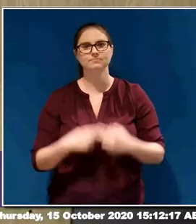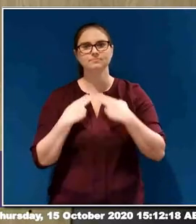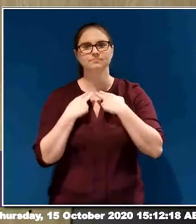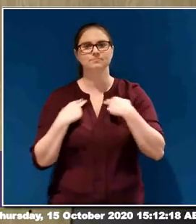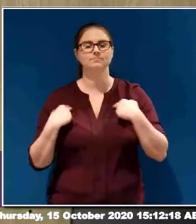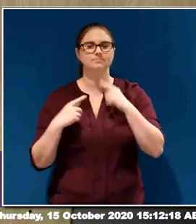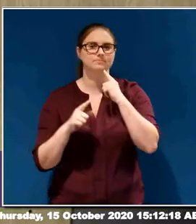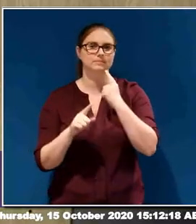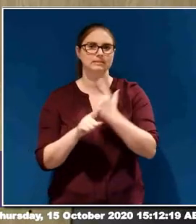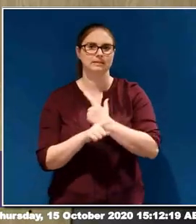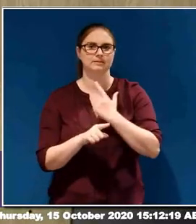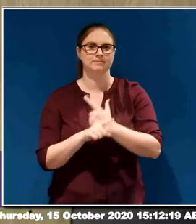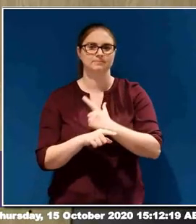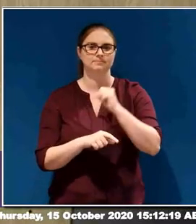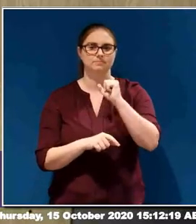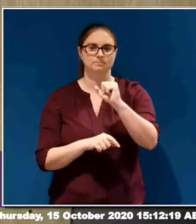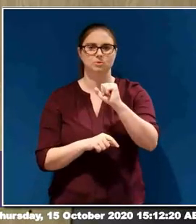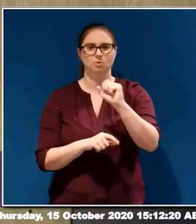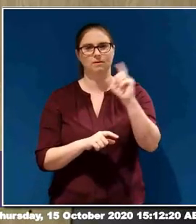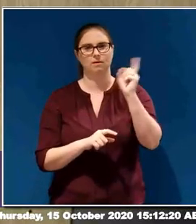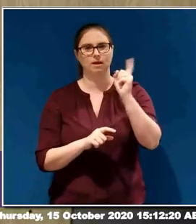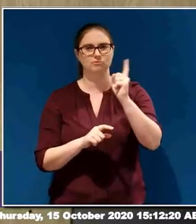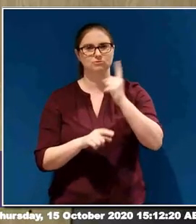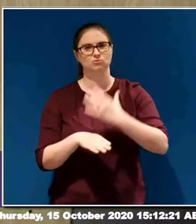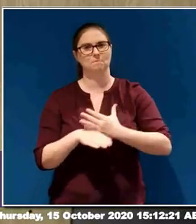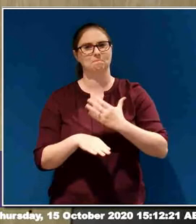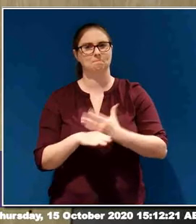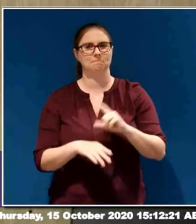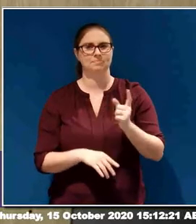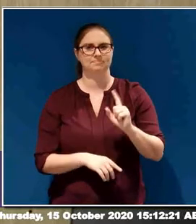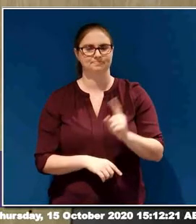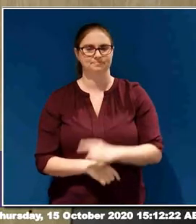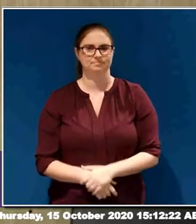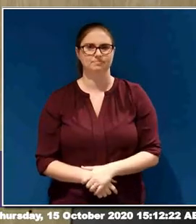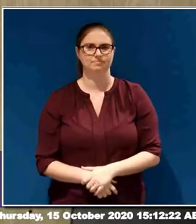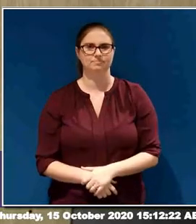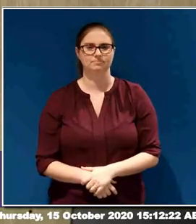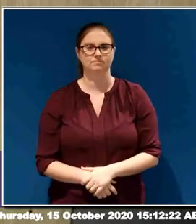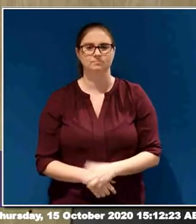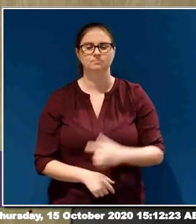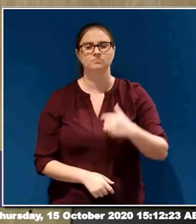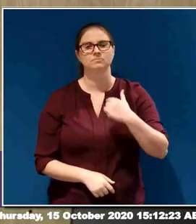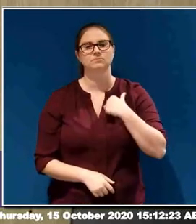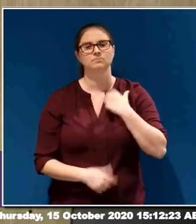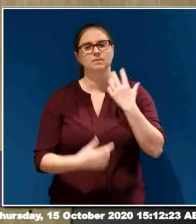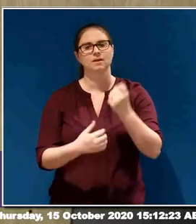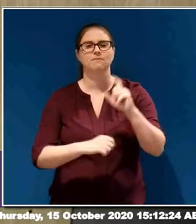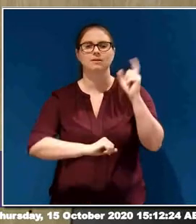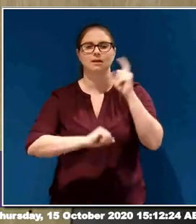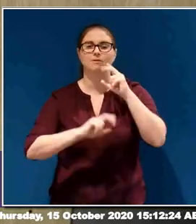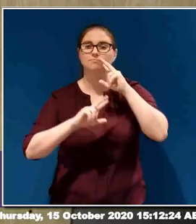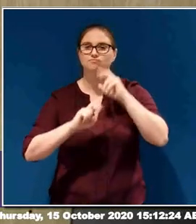One of them is a six-year longitudinal study which we're closing at the moment which has been investigating the development